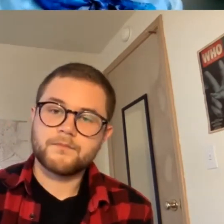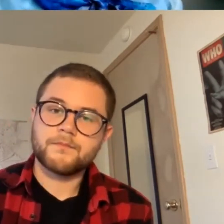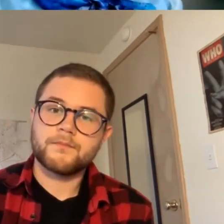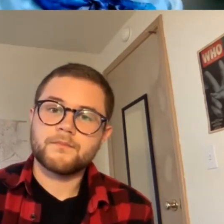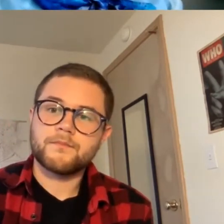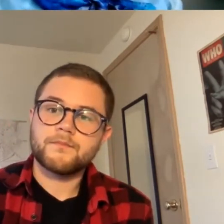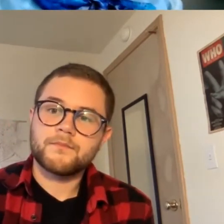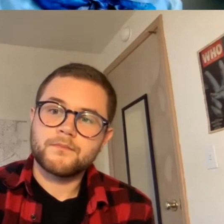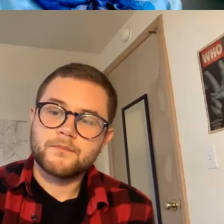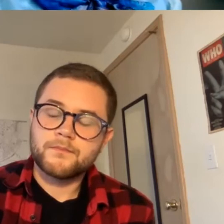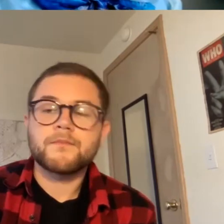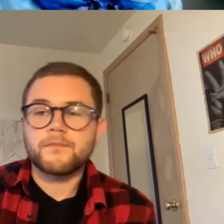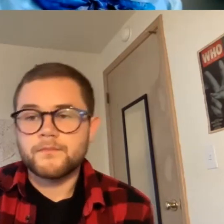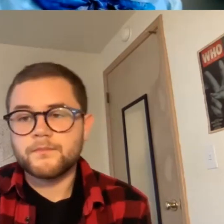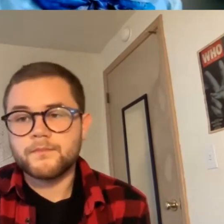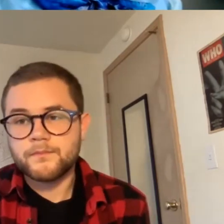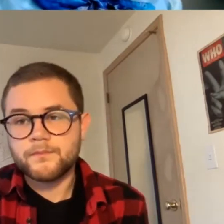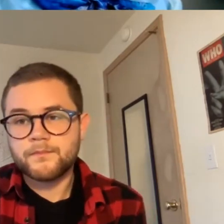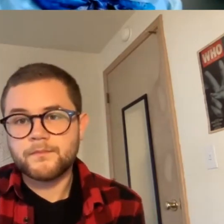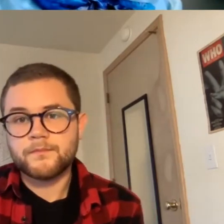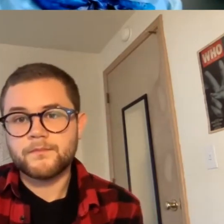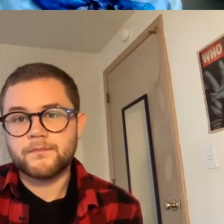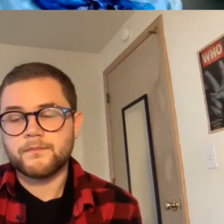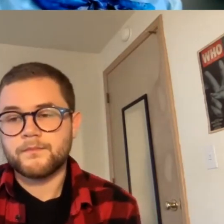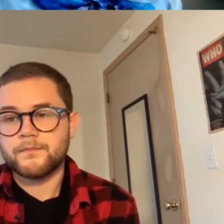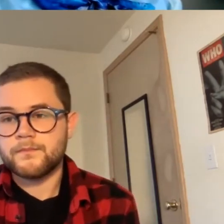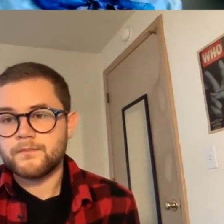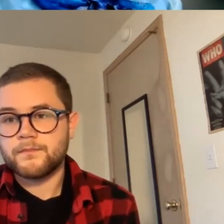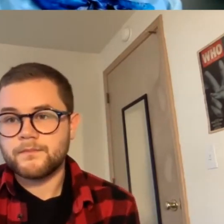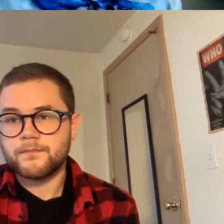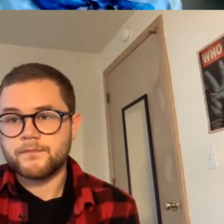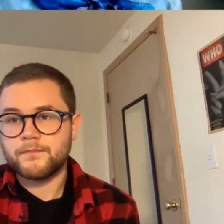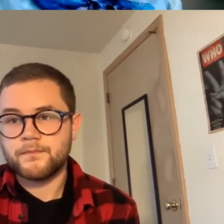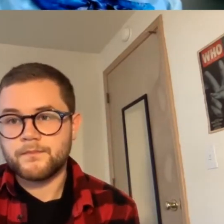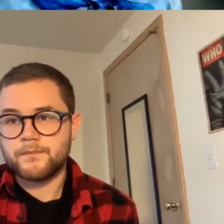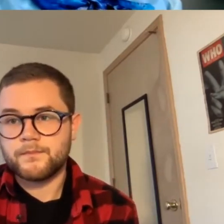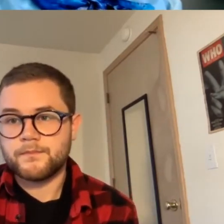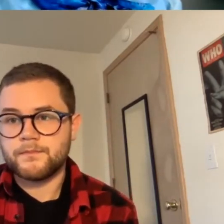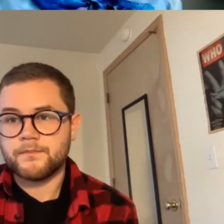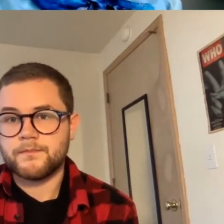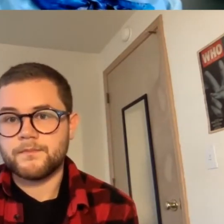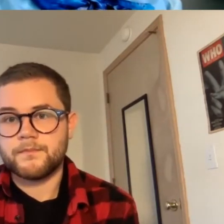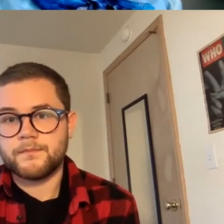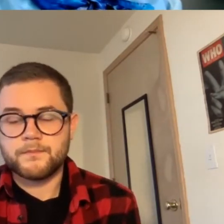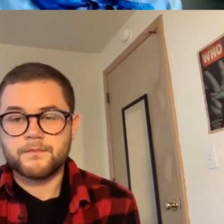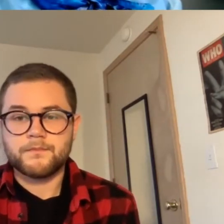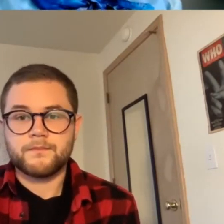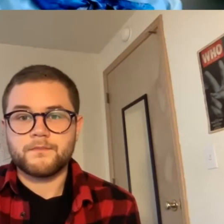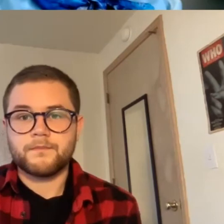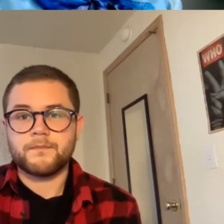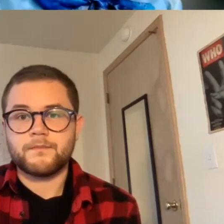I would try Googling them. I certainly saw some during the Trump years